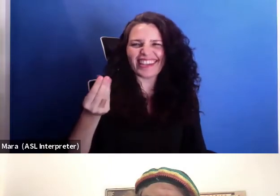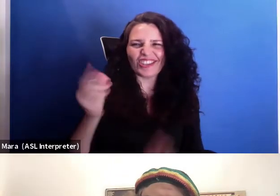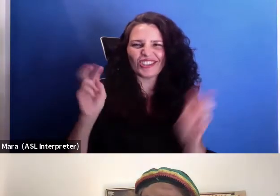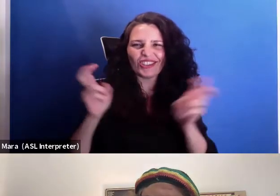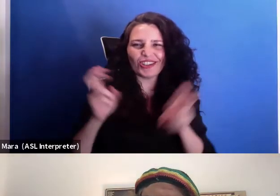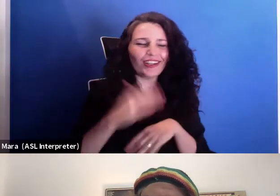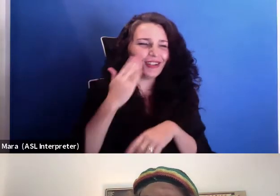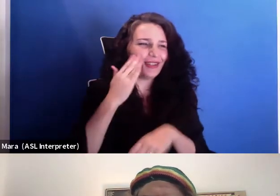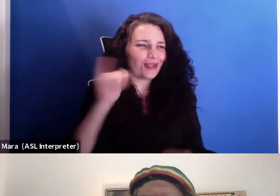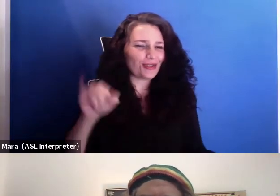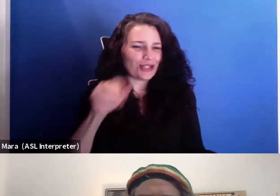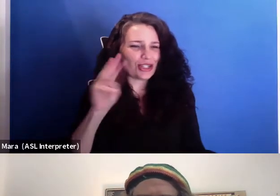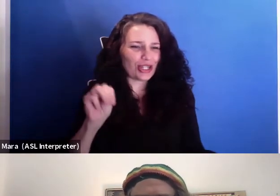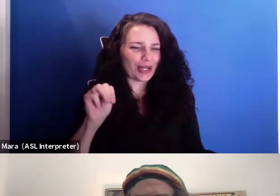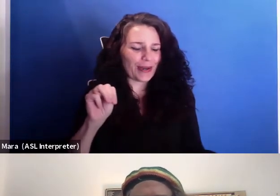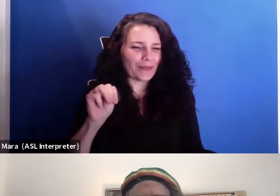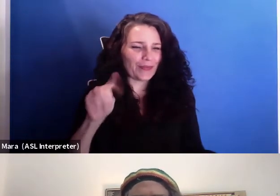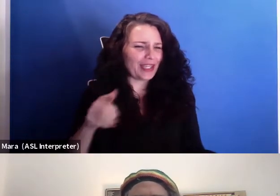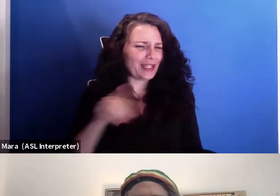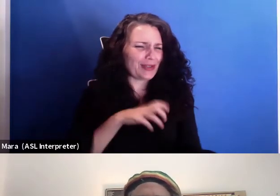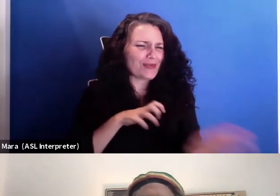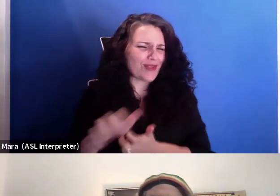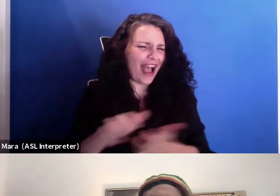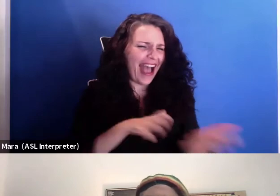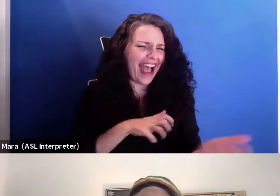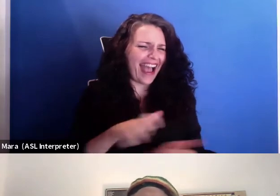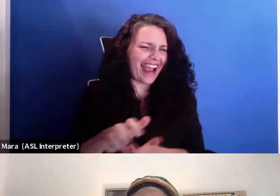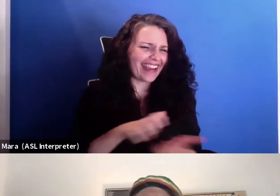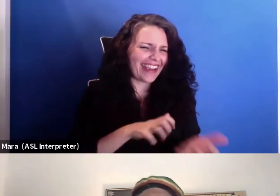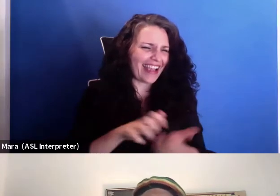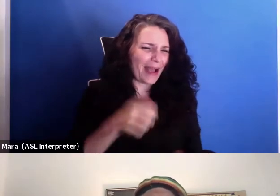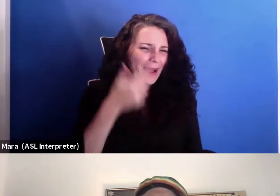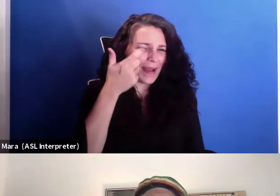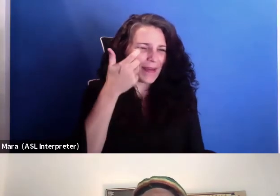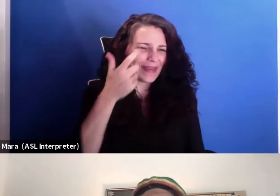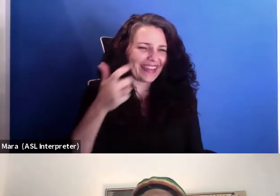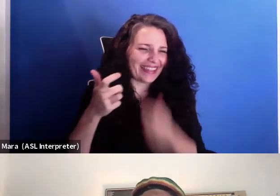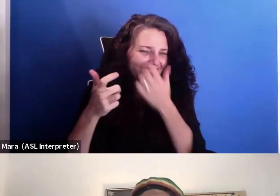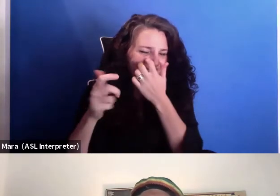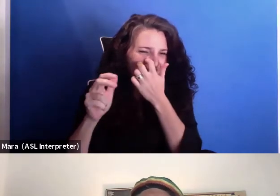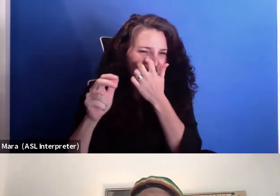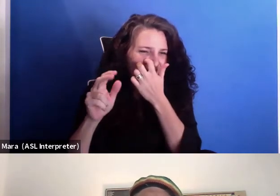when Neil and Denise are telling their story of how they met and telling jokes.